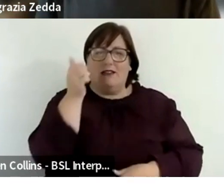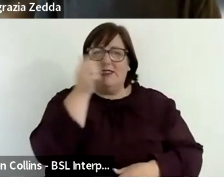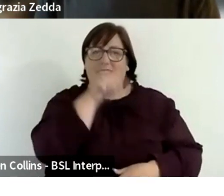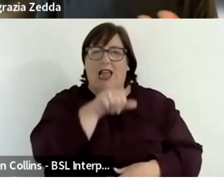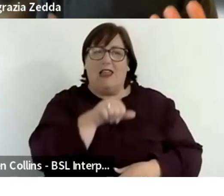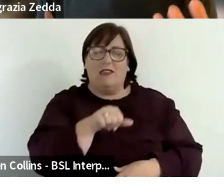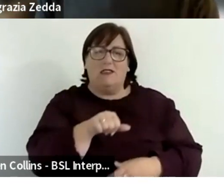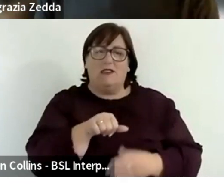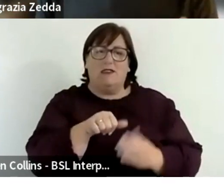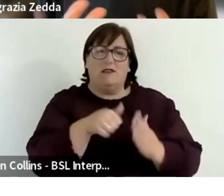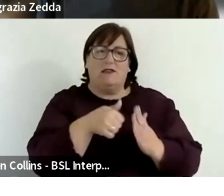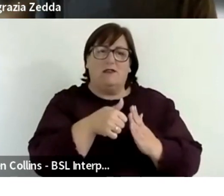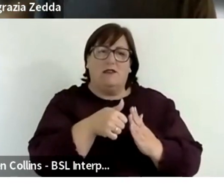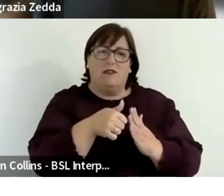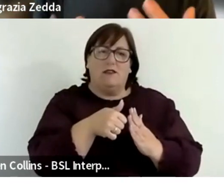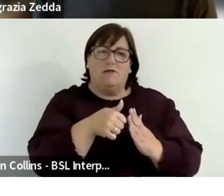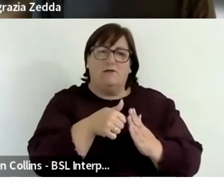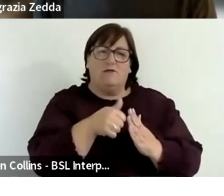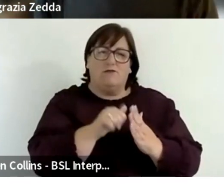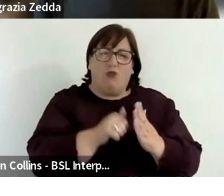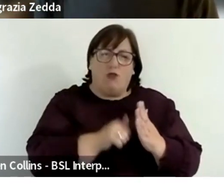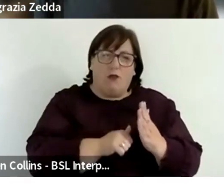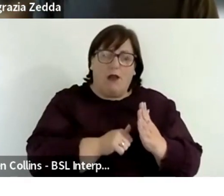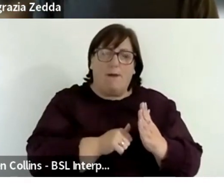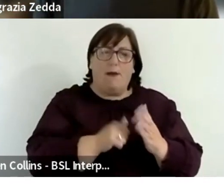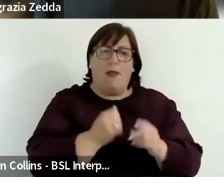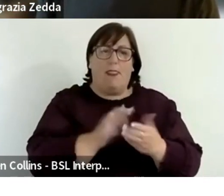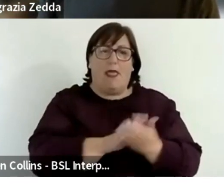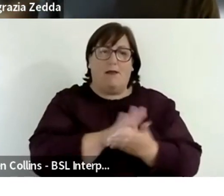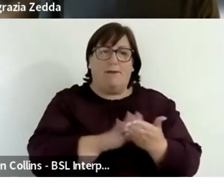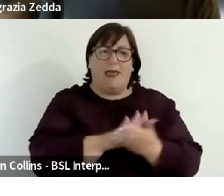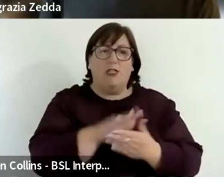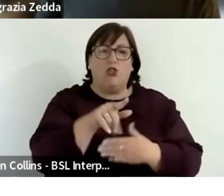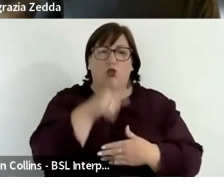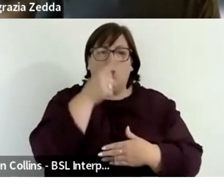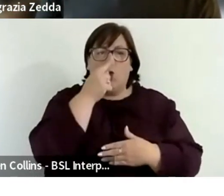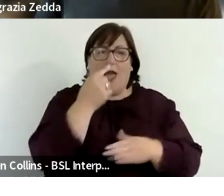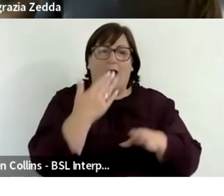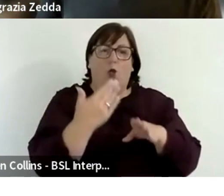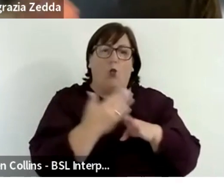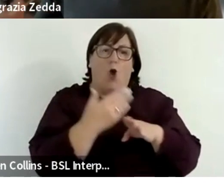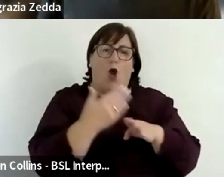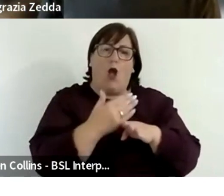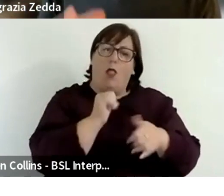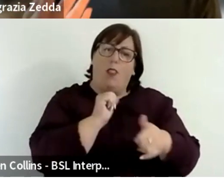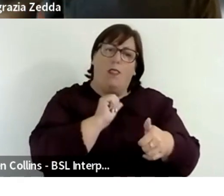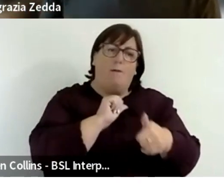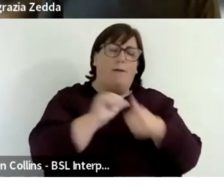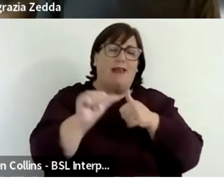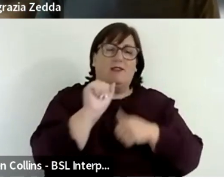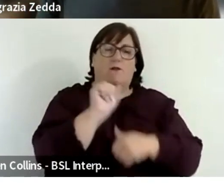need to work to the best of your ability. It is a really interesting programme,